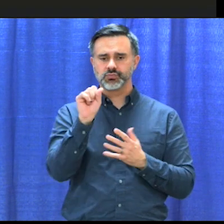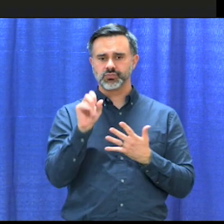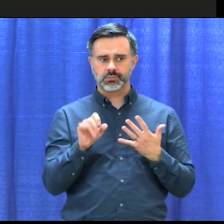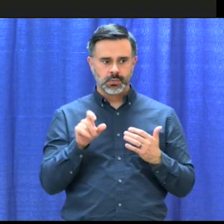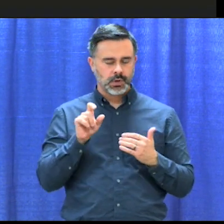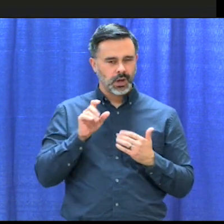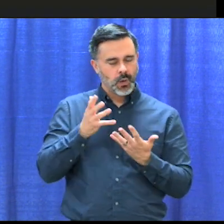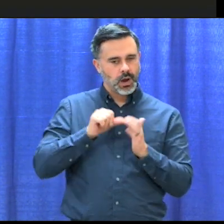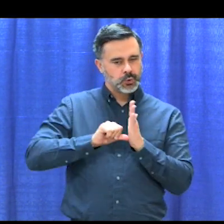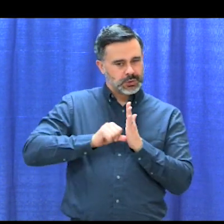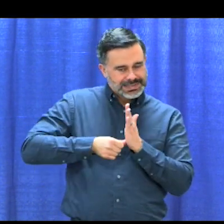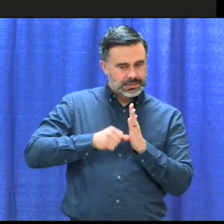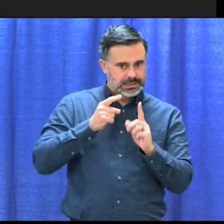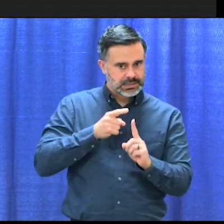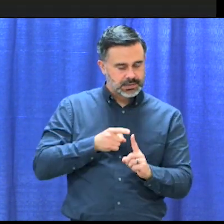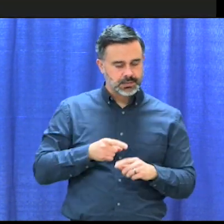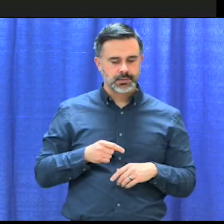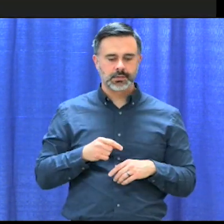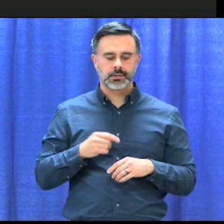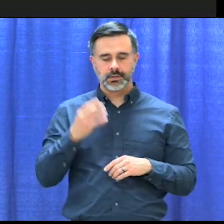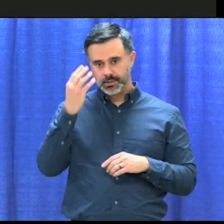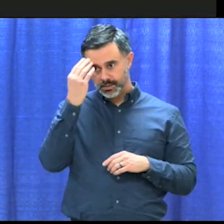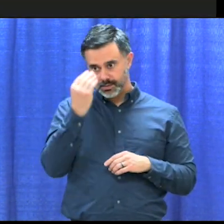specifics and by the way Santana is new in her passion.